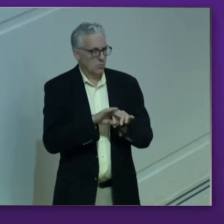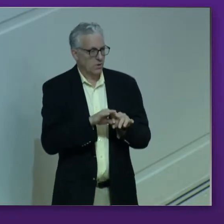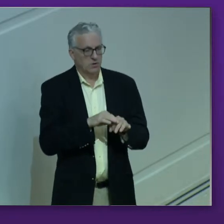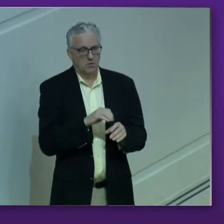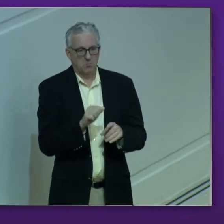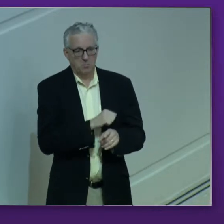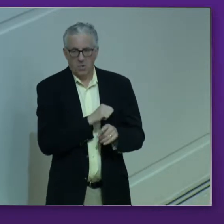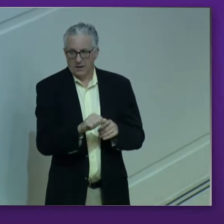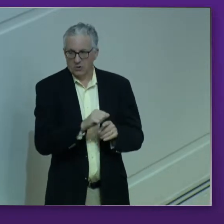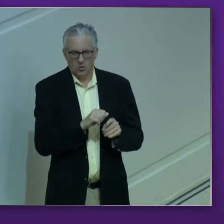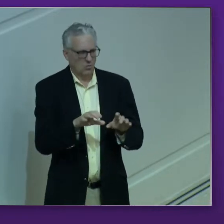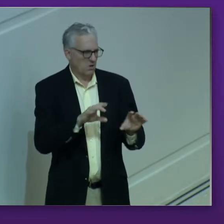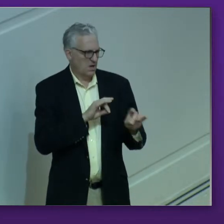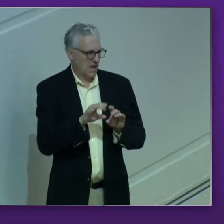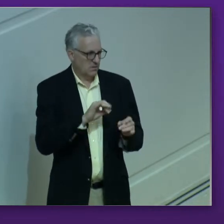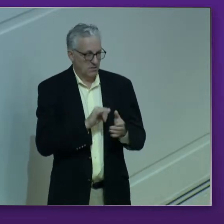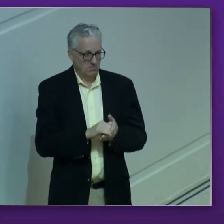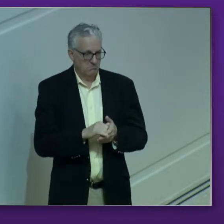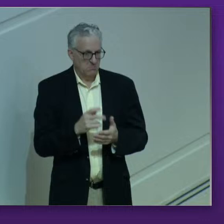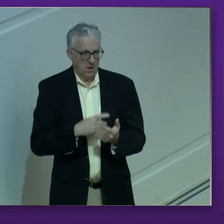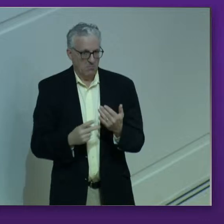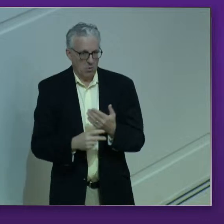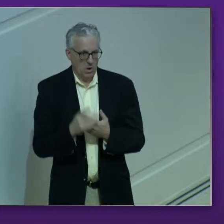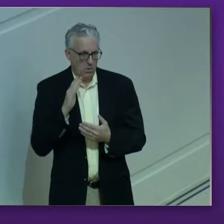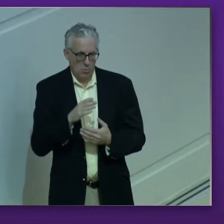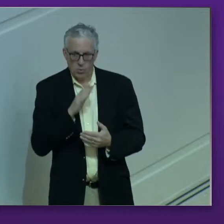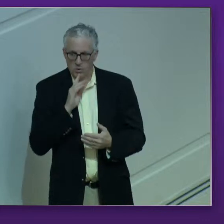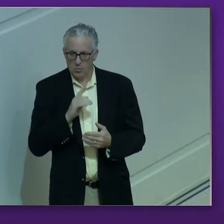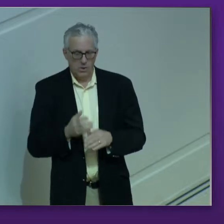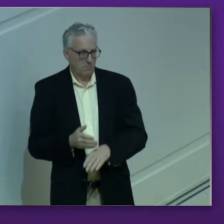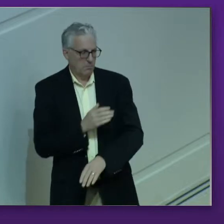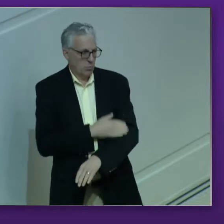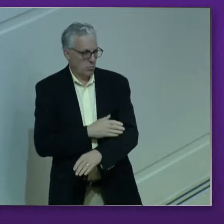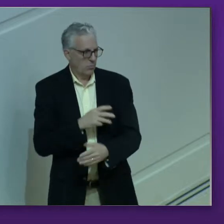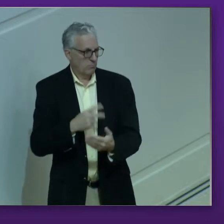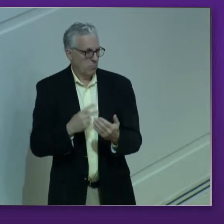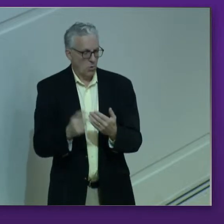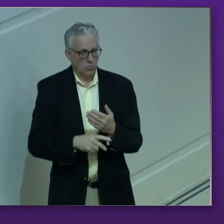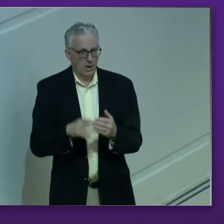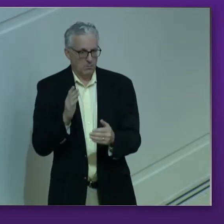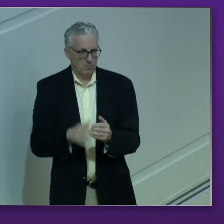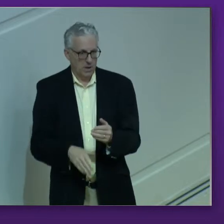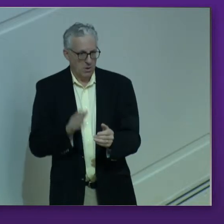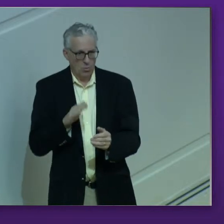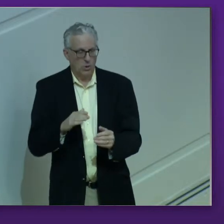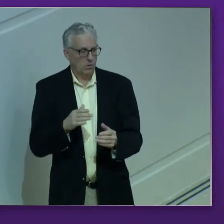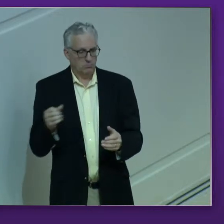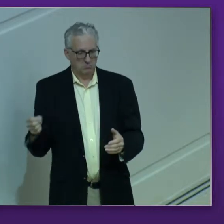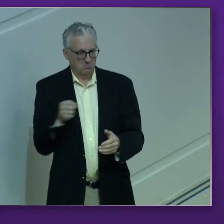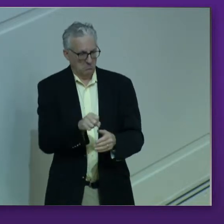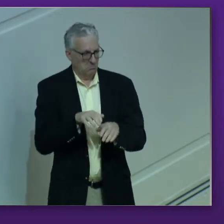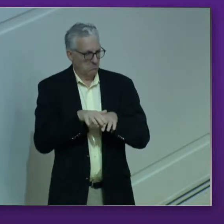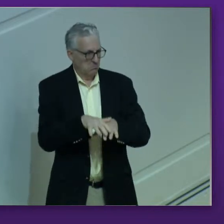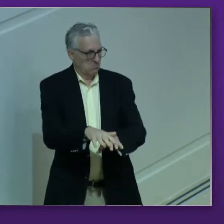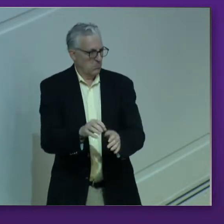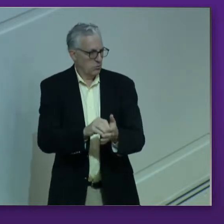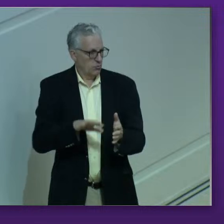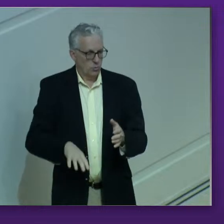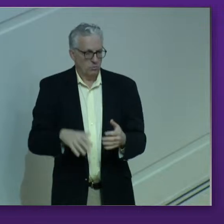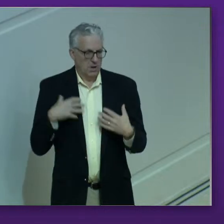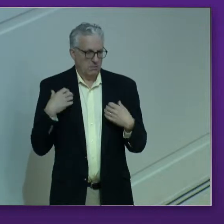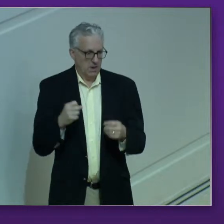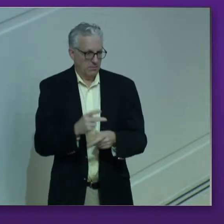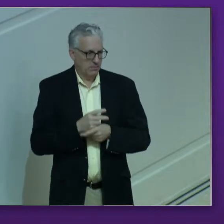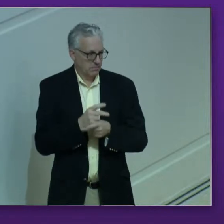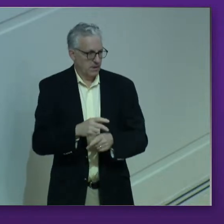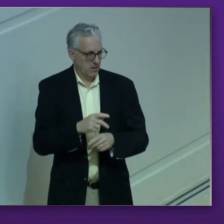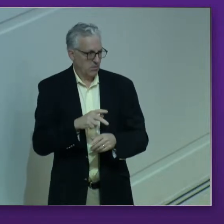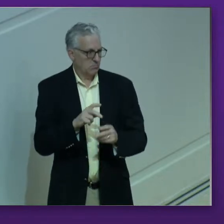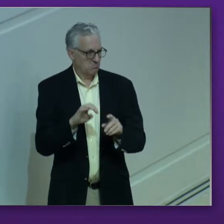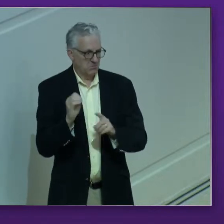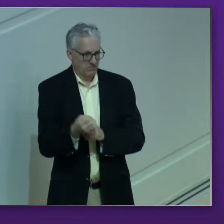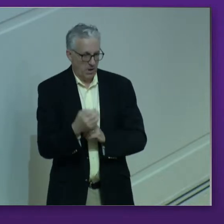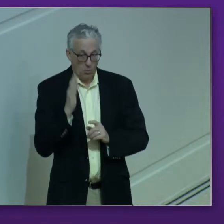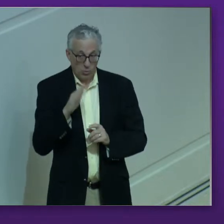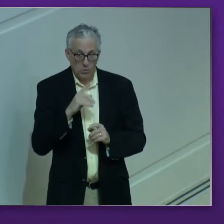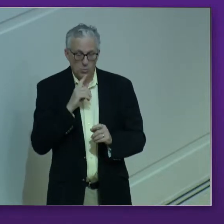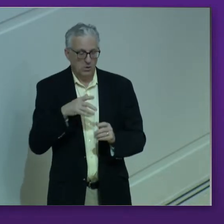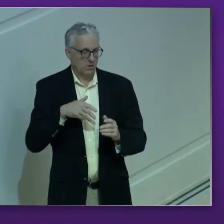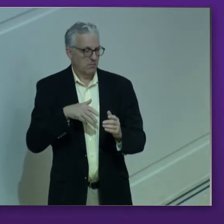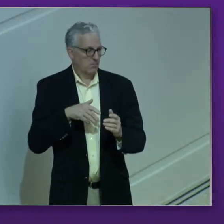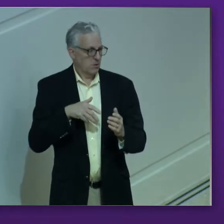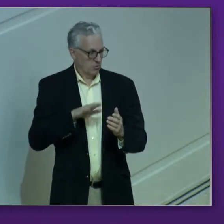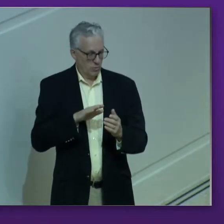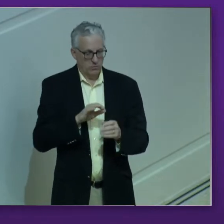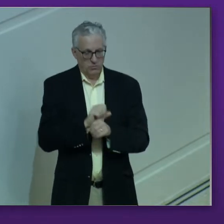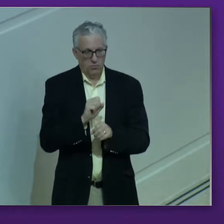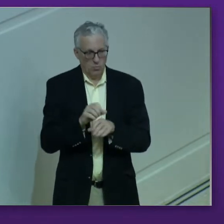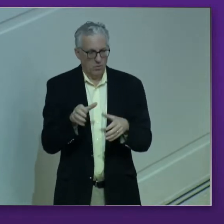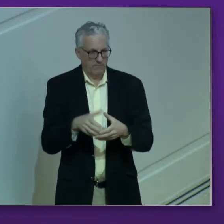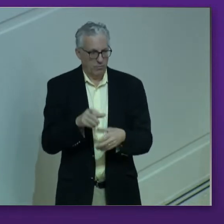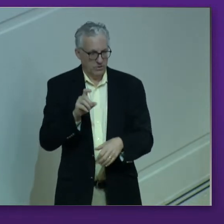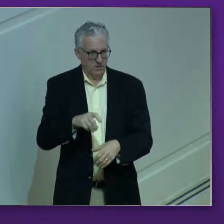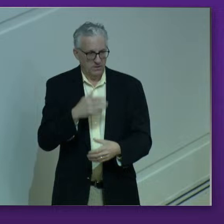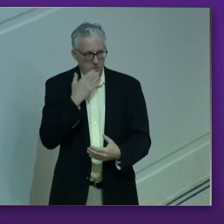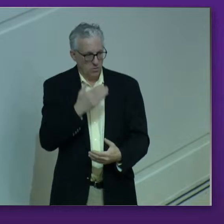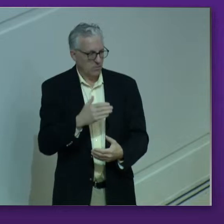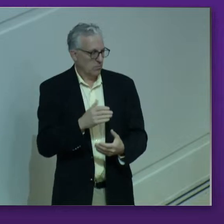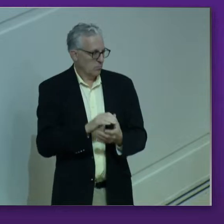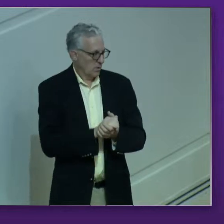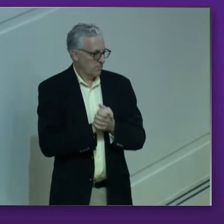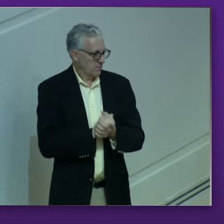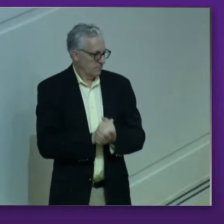CLINICAL PRACTICUM ELECTIVE.